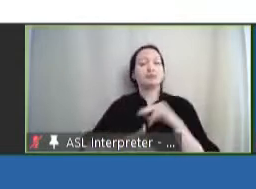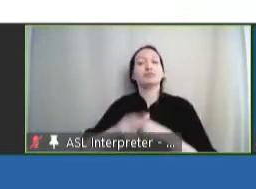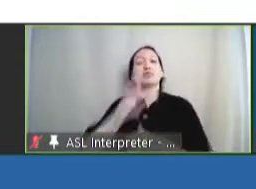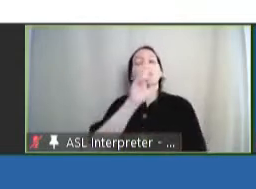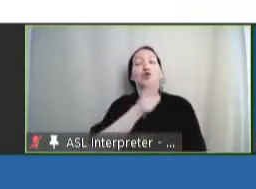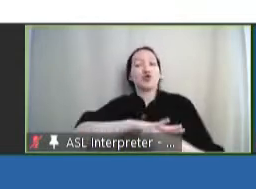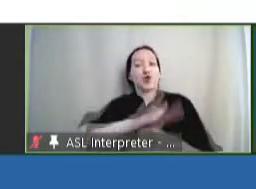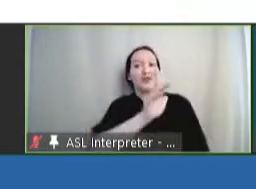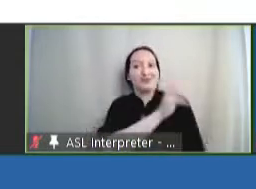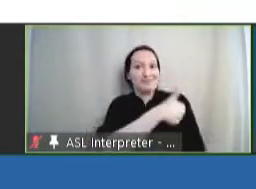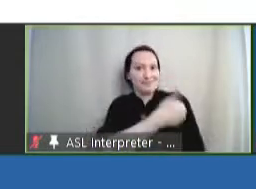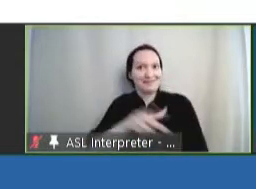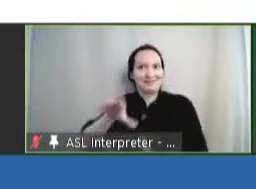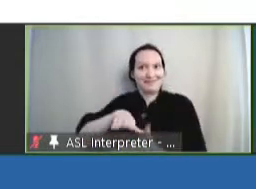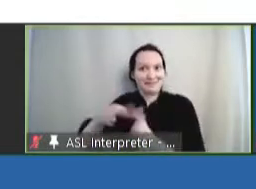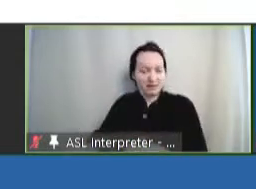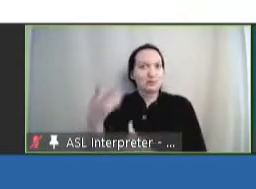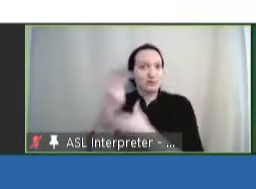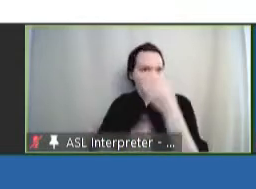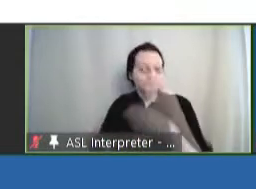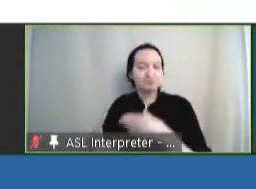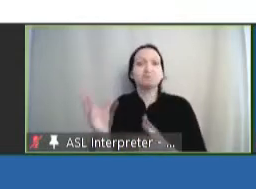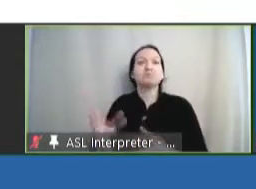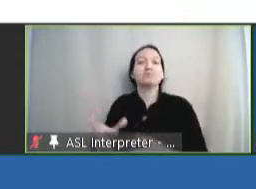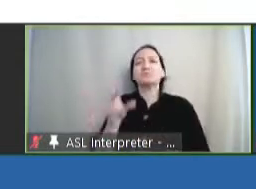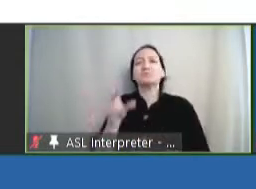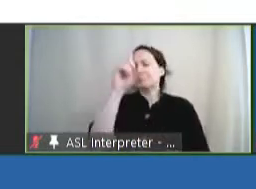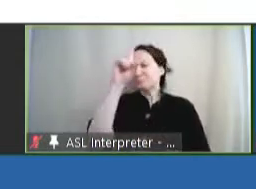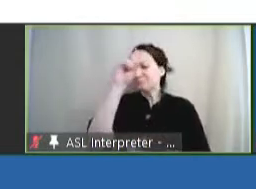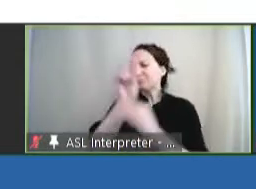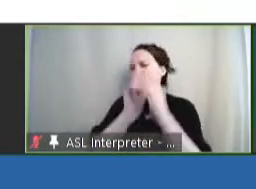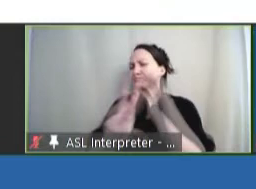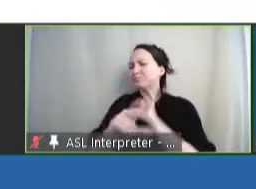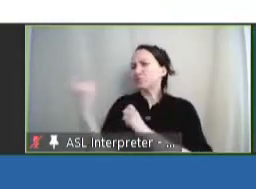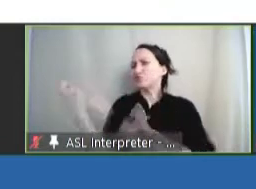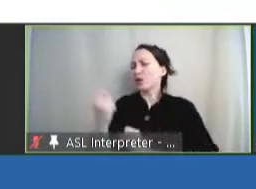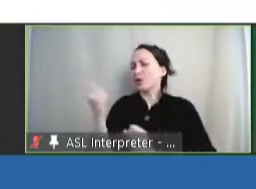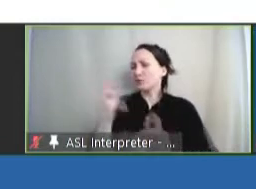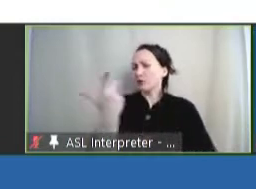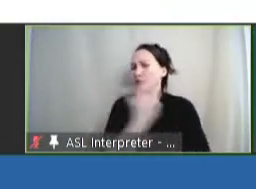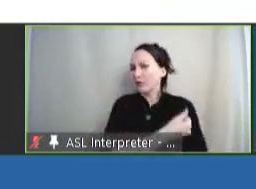and deaths. And what we think this suggests is that high vaccination rates for all adults